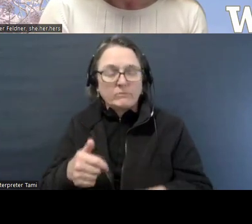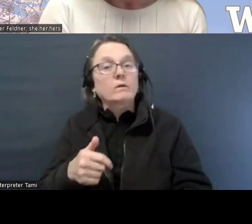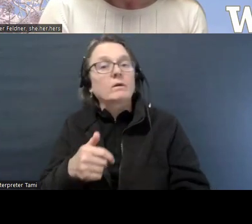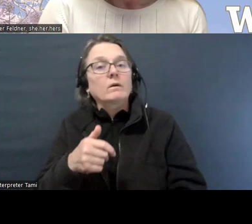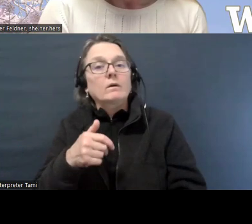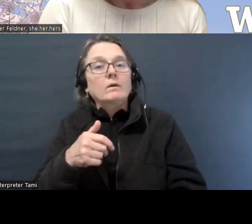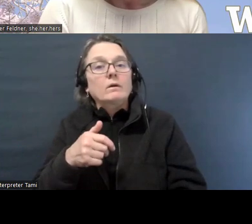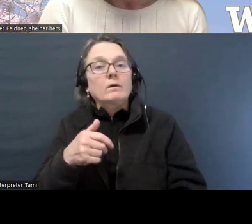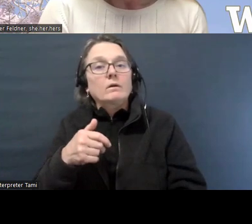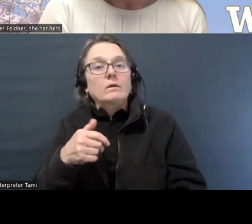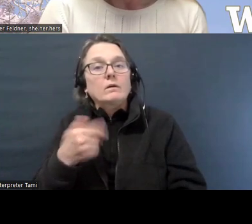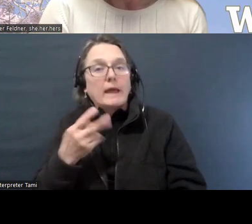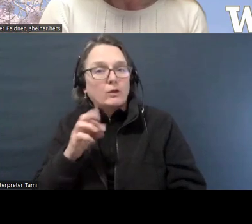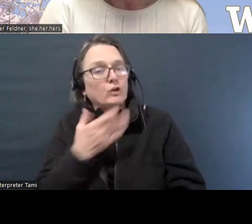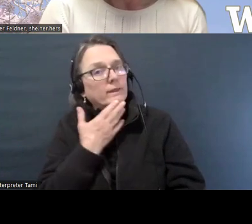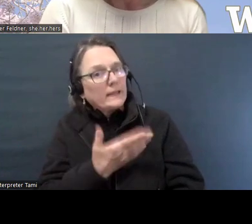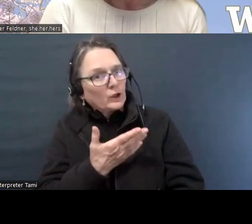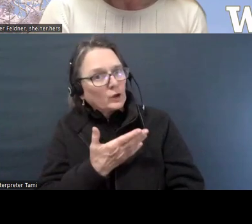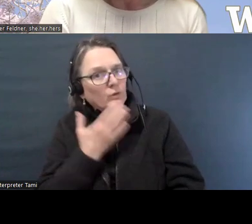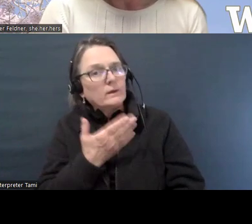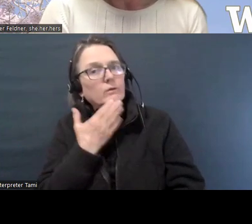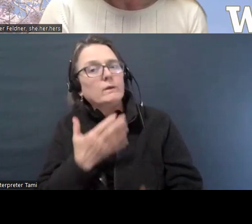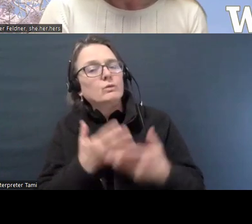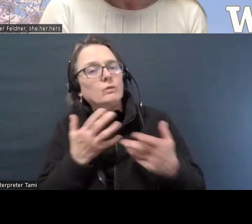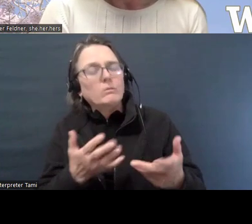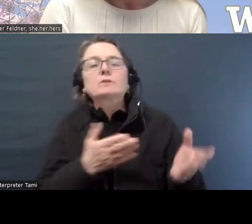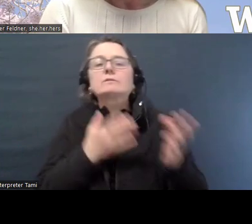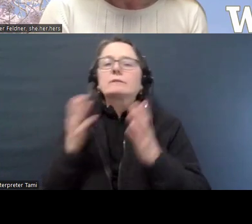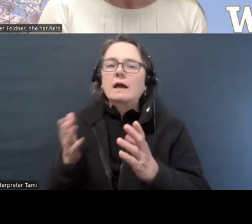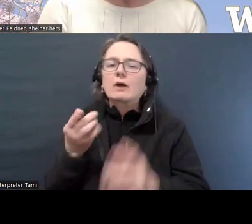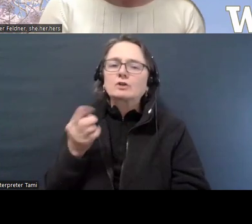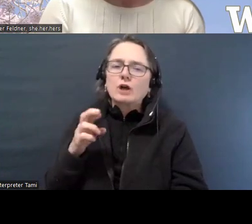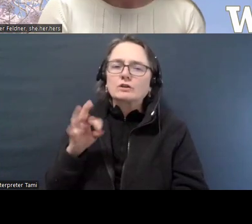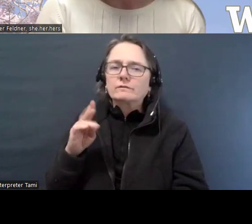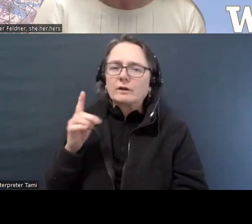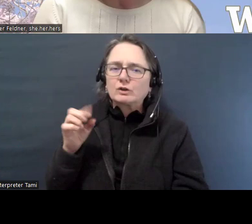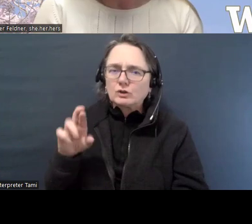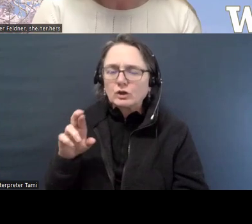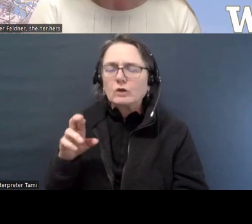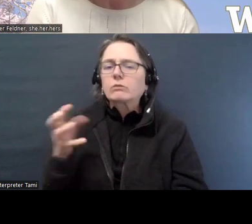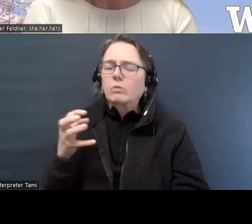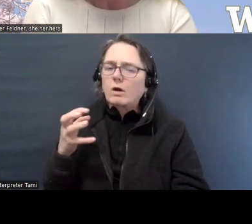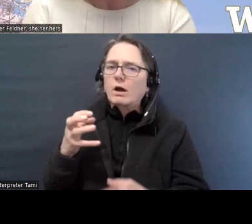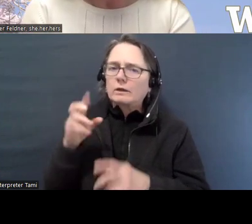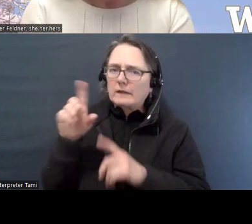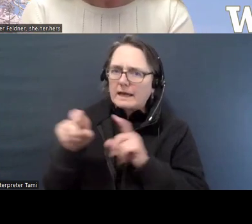and I'm gonna ask you to talk a little bit about disability simulations. We've got a couple questions that have come in,